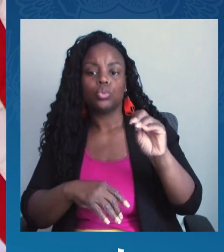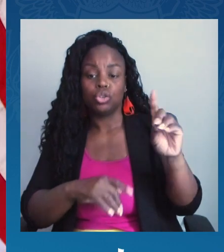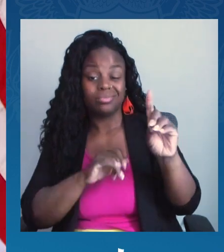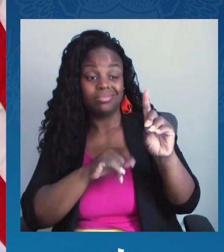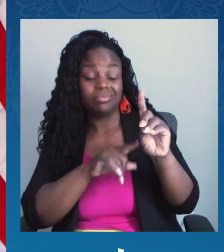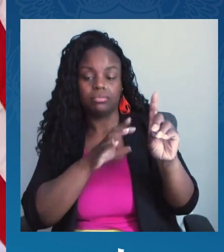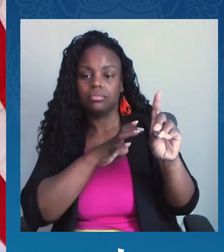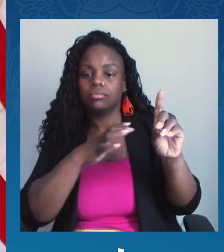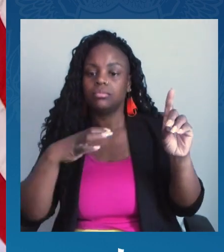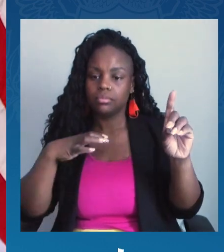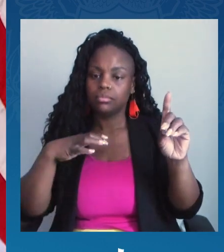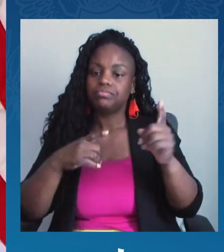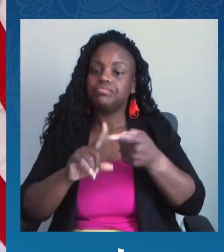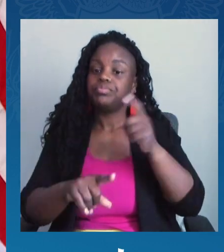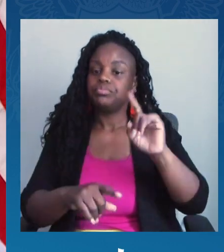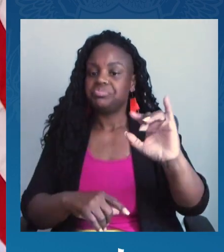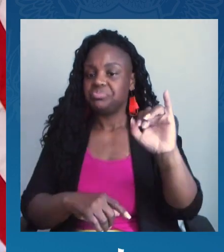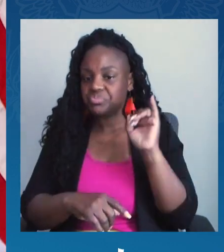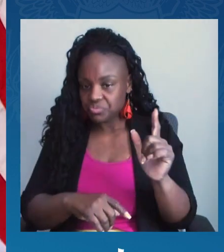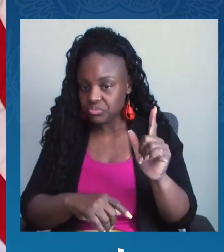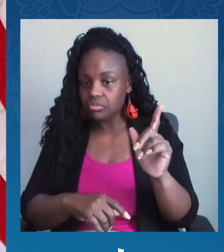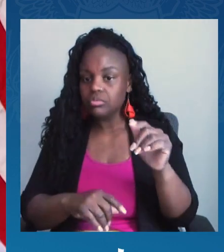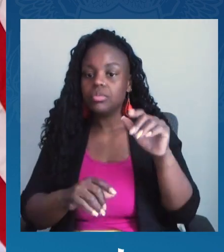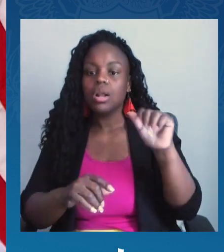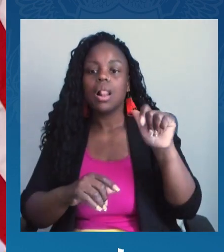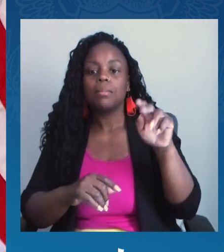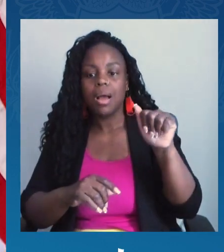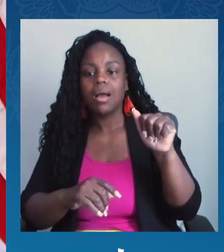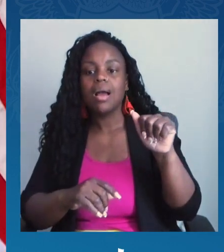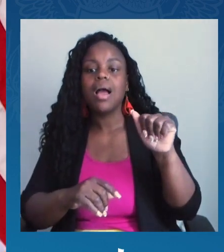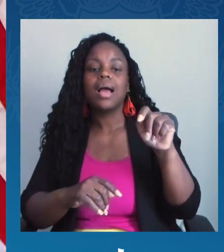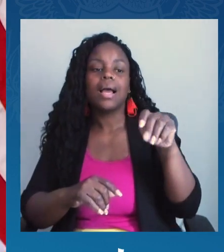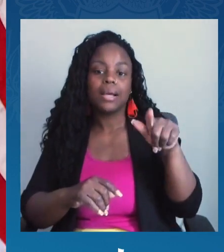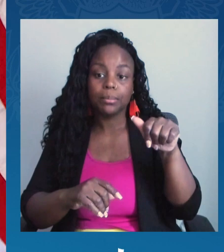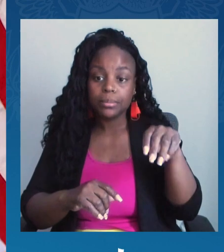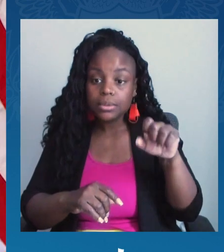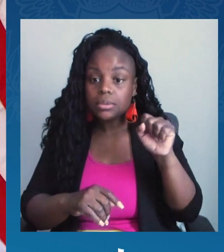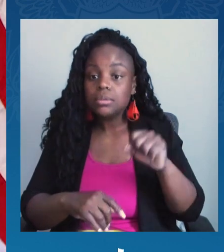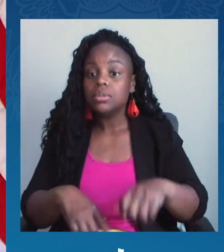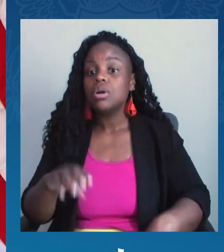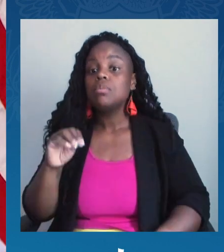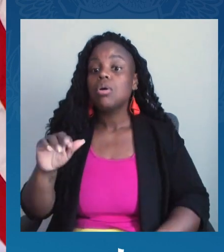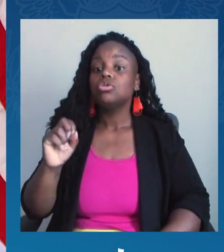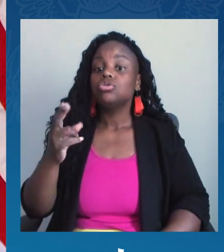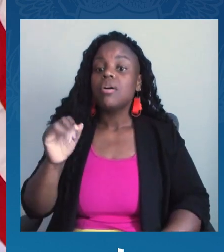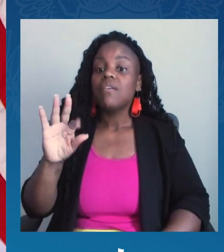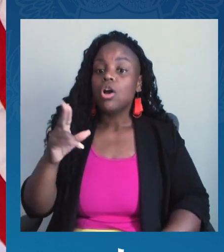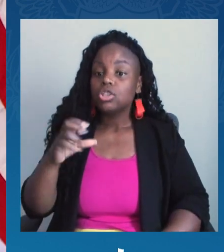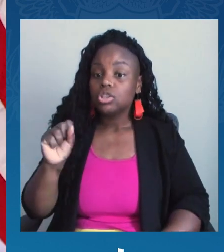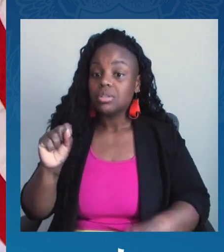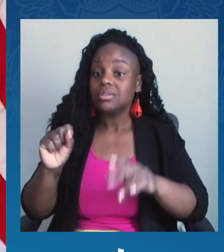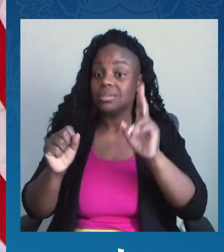Alma Adams, Marcia Fudge, who is here now is the secretary of HUD, was a leader when she was in Congress.